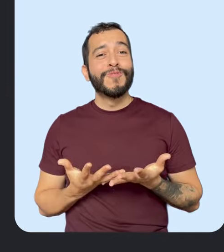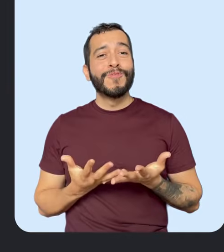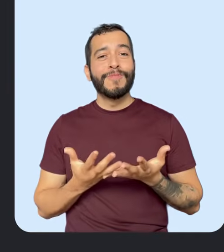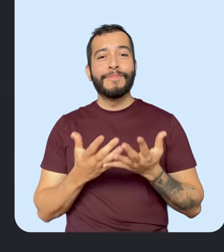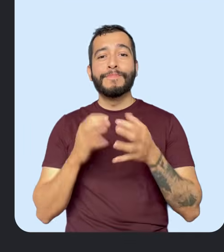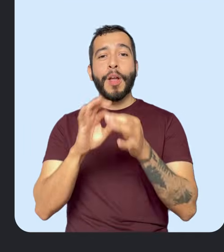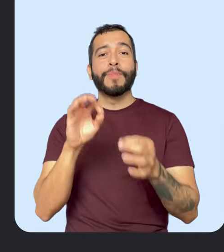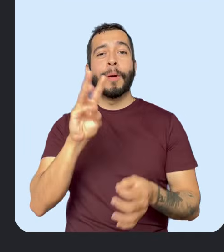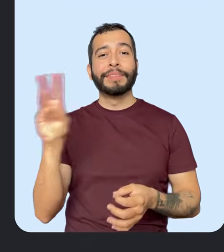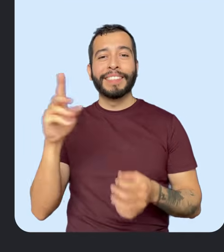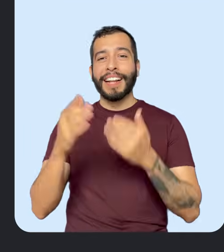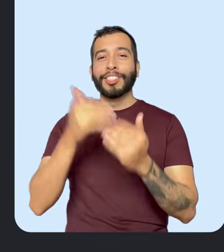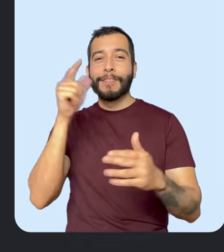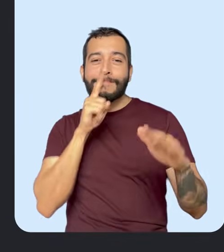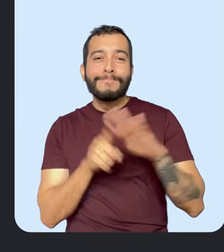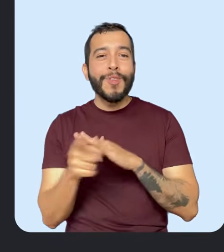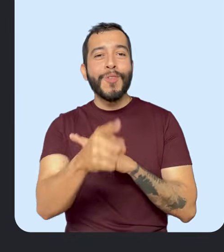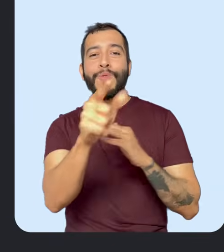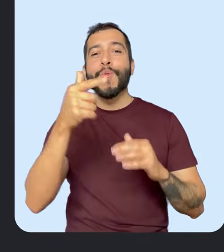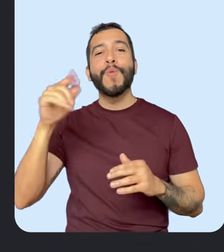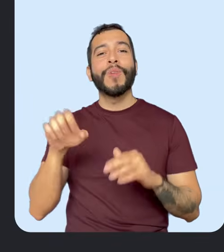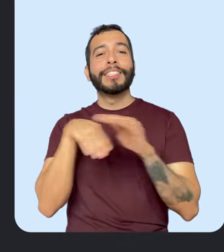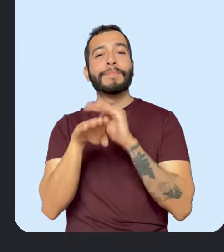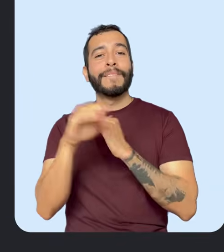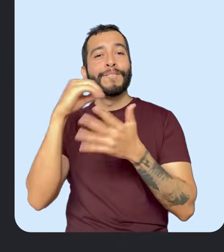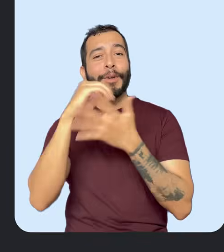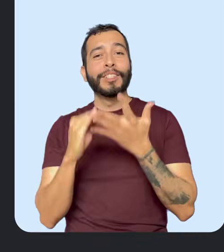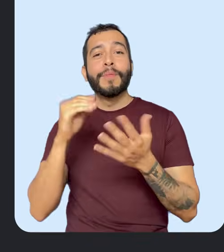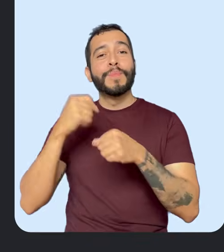The Belonging site also makes it easier to explore Google's accessibility features and products,